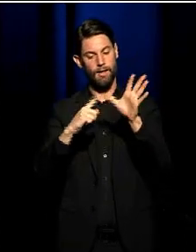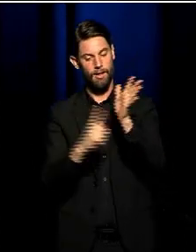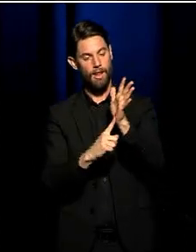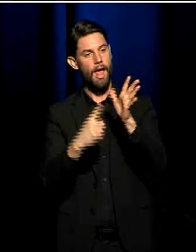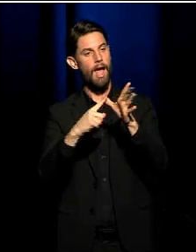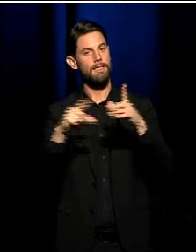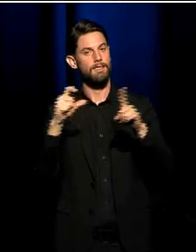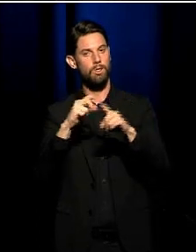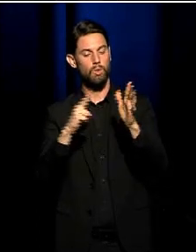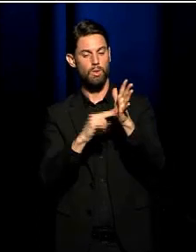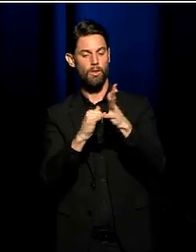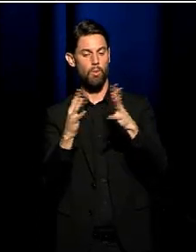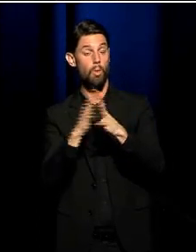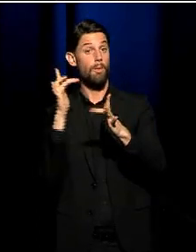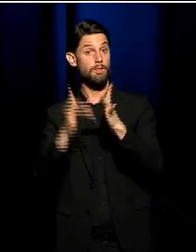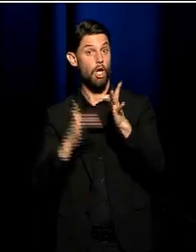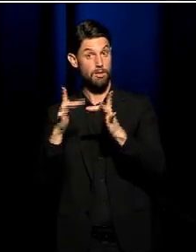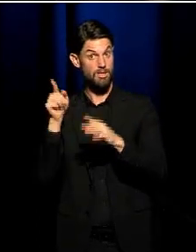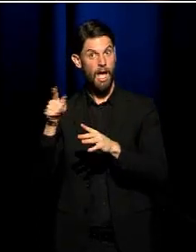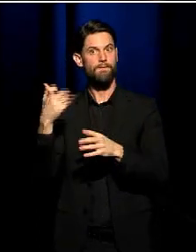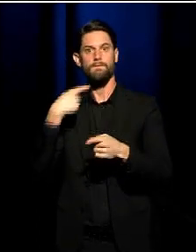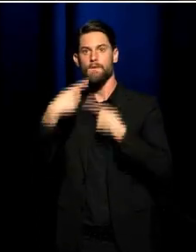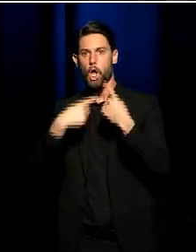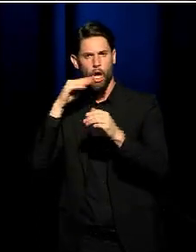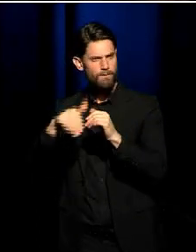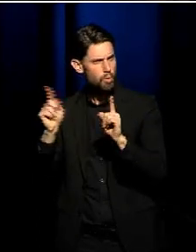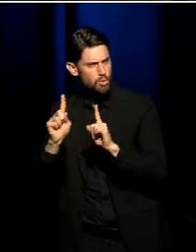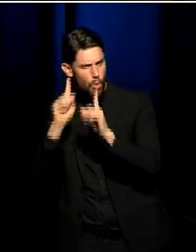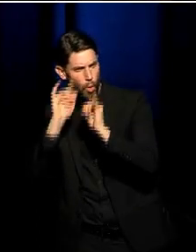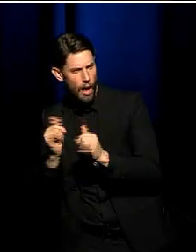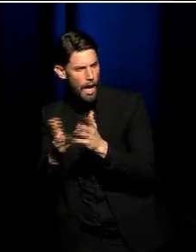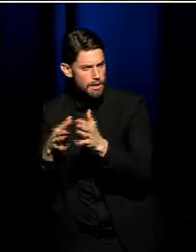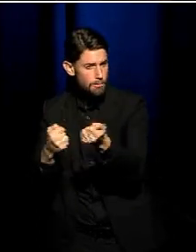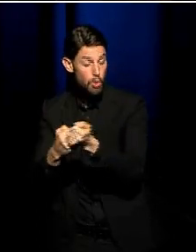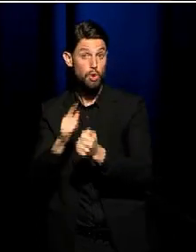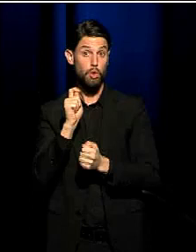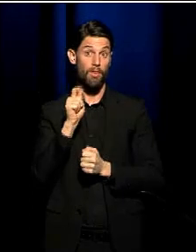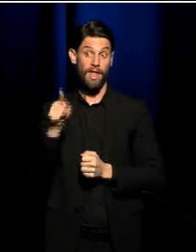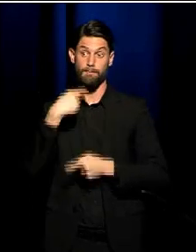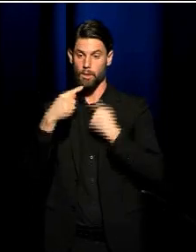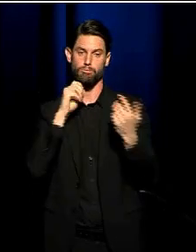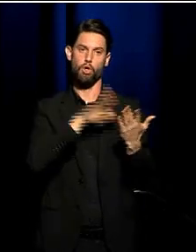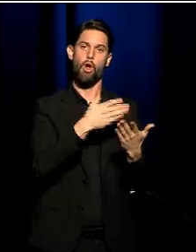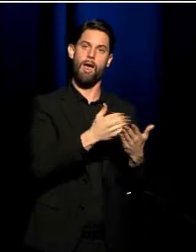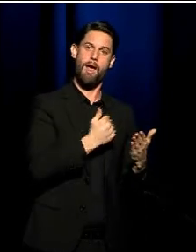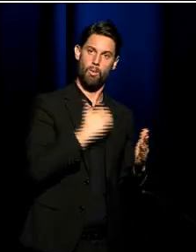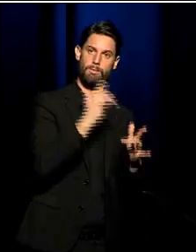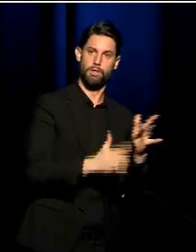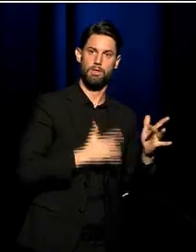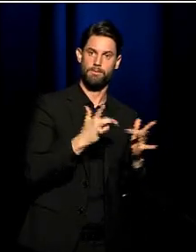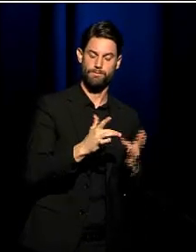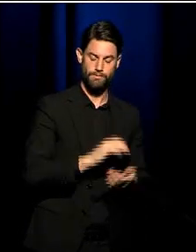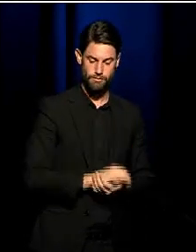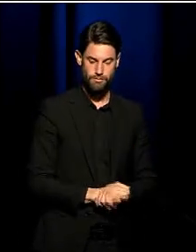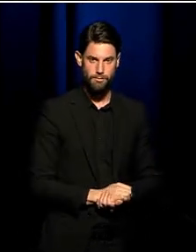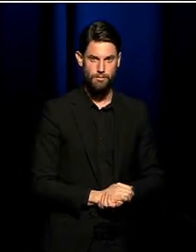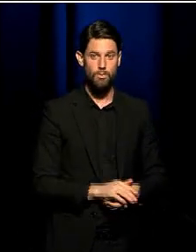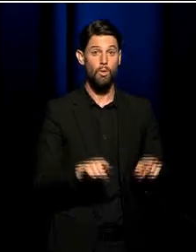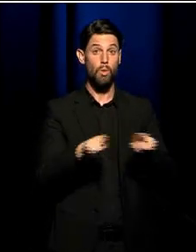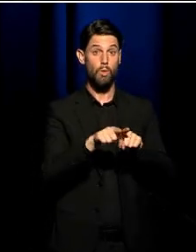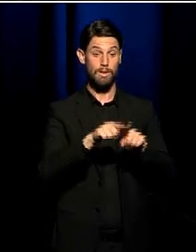and will shortly be available on the Commission's website. Through the Department of Social Services, DSS, the Australian Government is providing